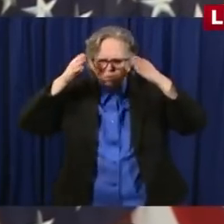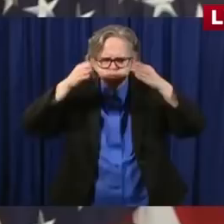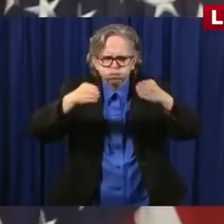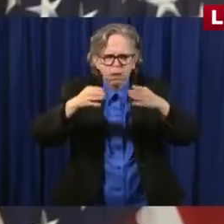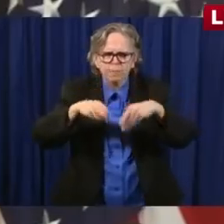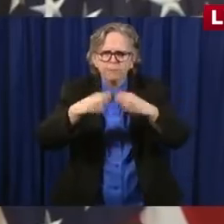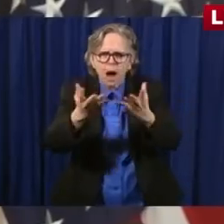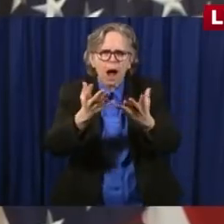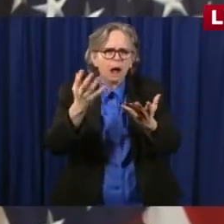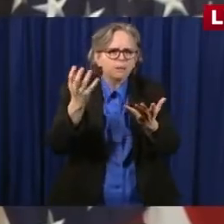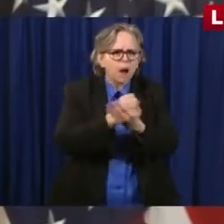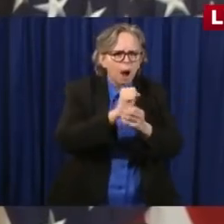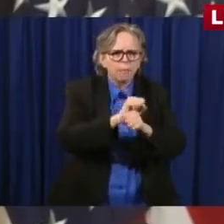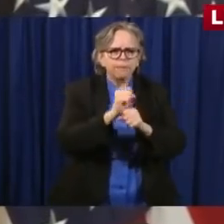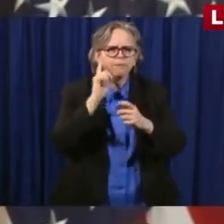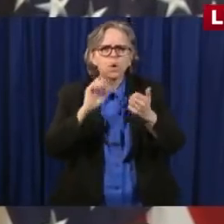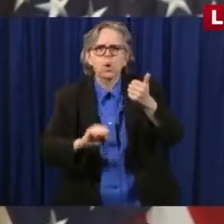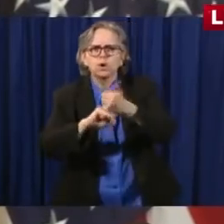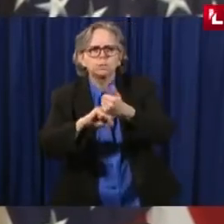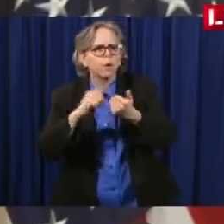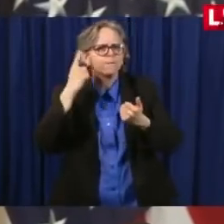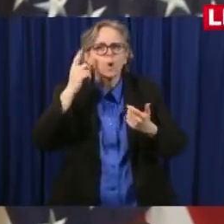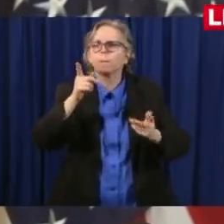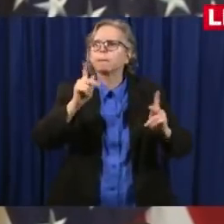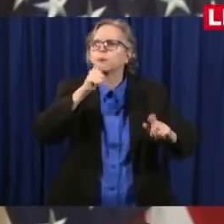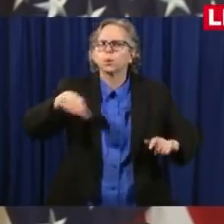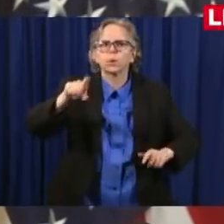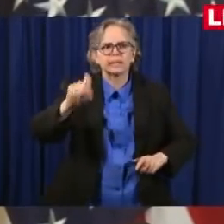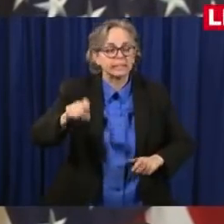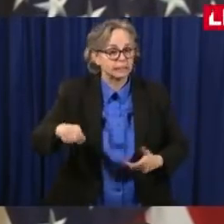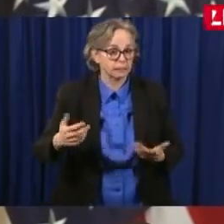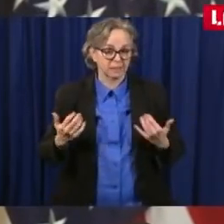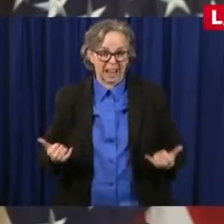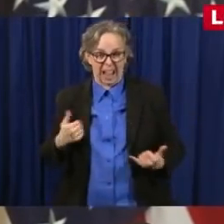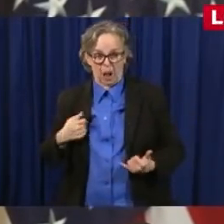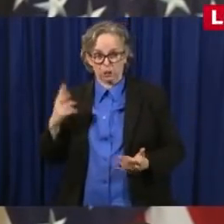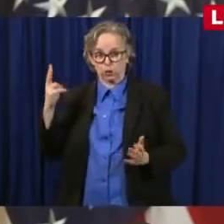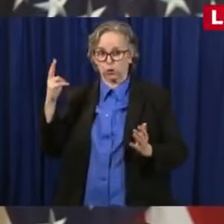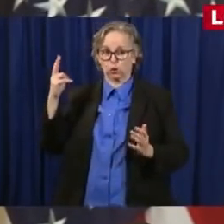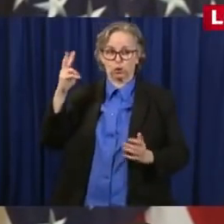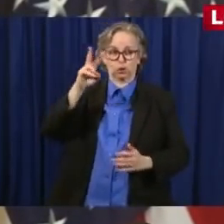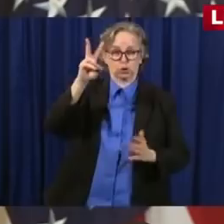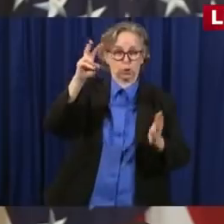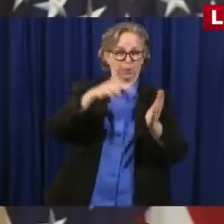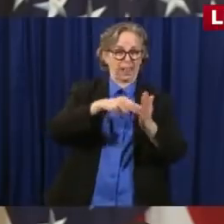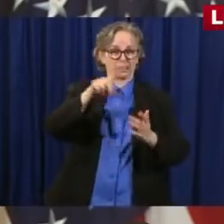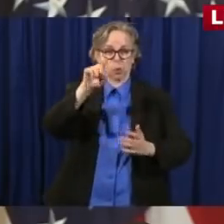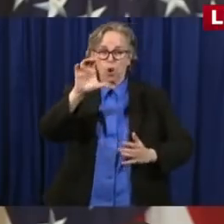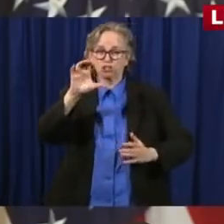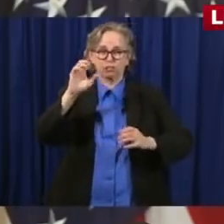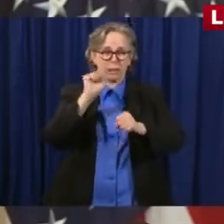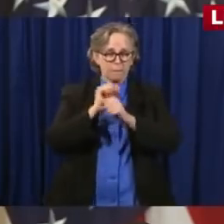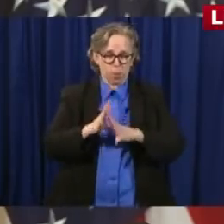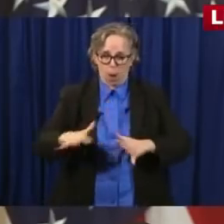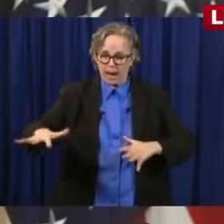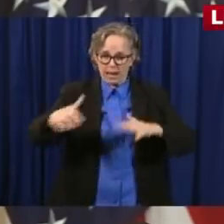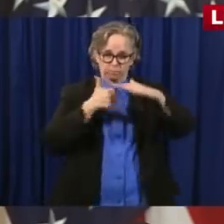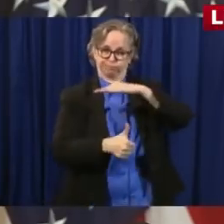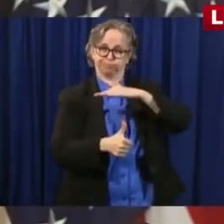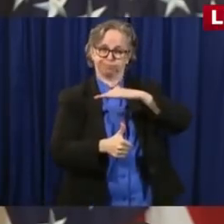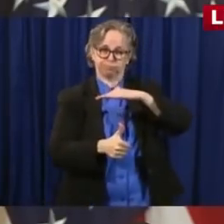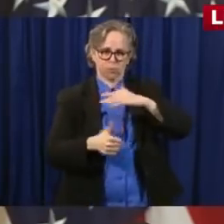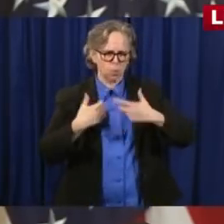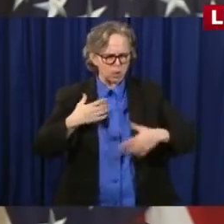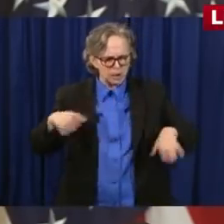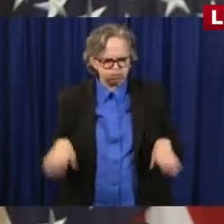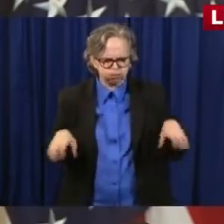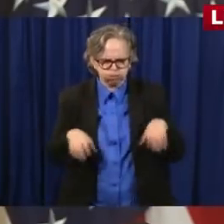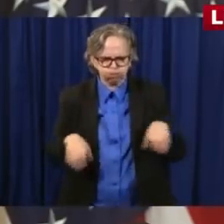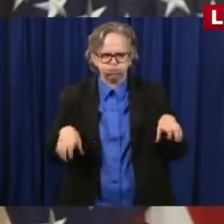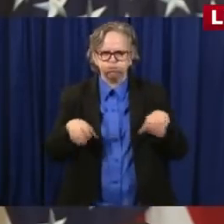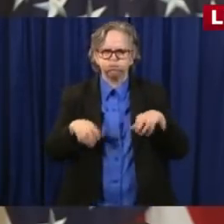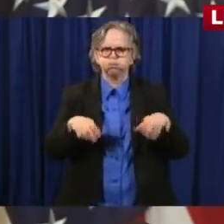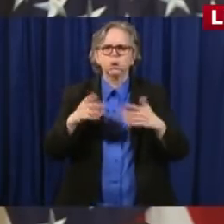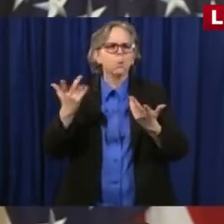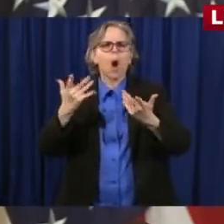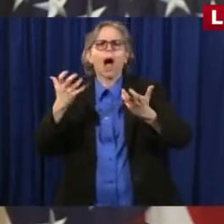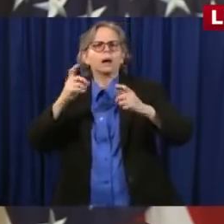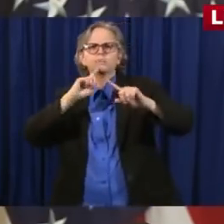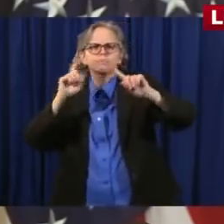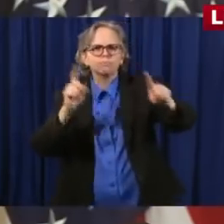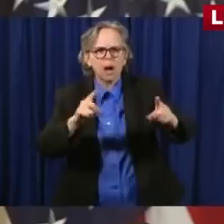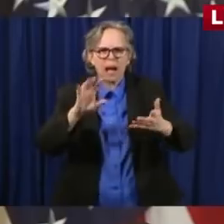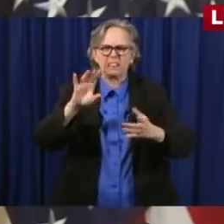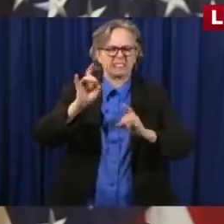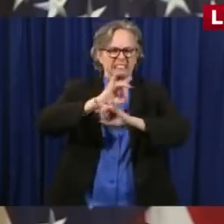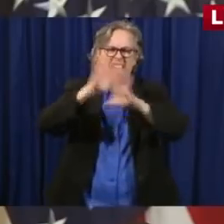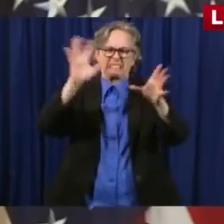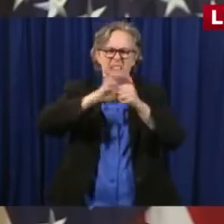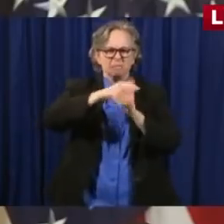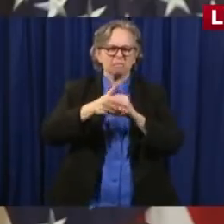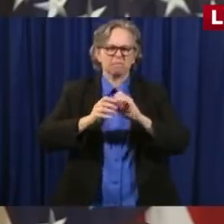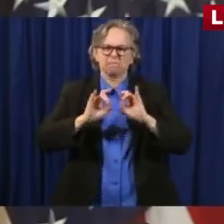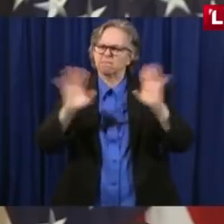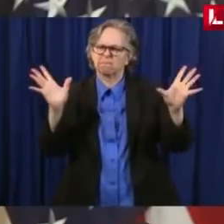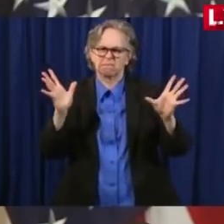OUR AGENCY HAS ALWAYS FOCUSED ON PROVIDING OPPORTUNITIES AND SUPPORT FOR PEOPLE IN NEED, AND NOW THE 2100 EMPLOYEES THAT MAKE UP THE TEAM ARE WORKING TO RESPOND TO THE COVID-19